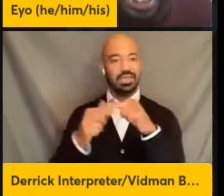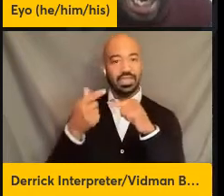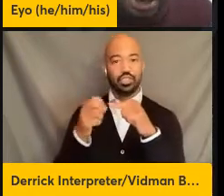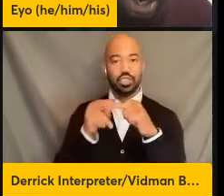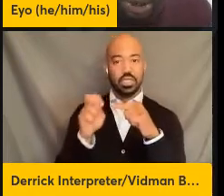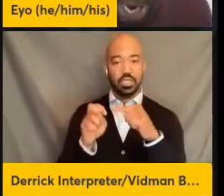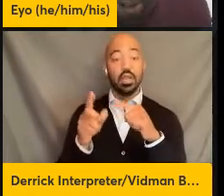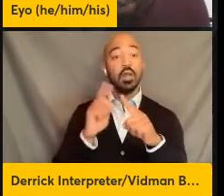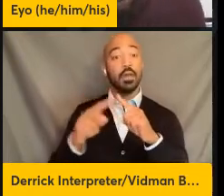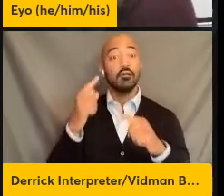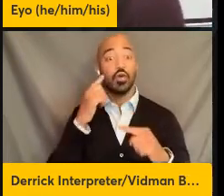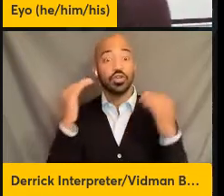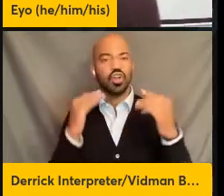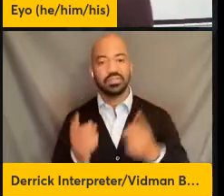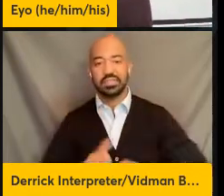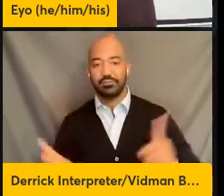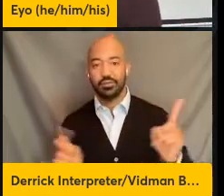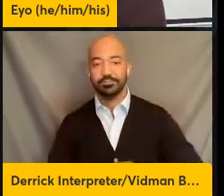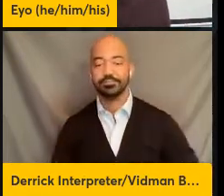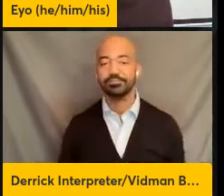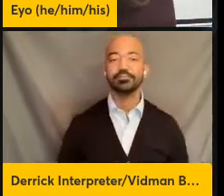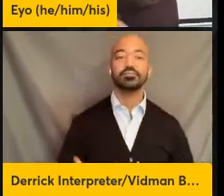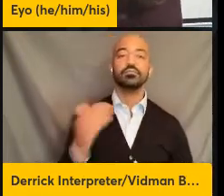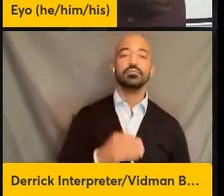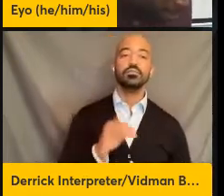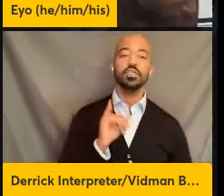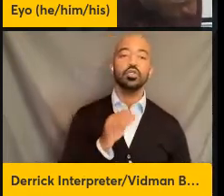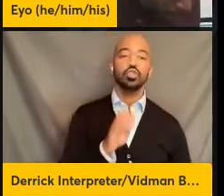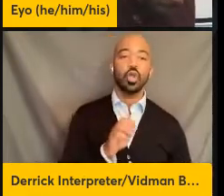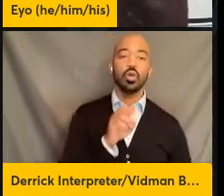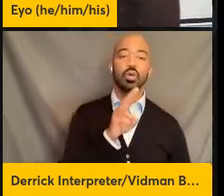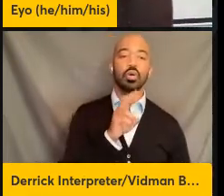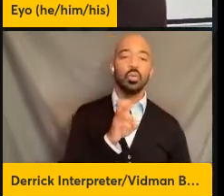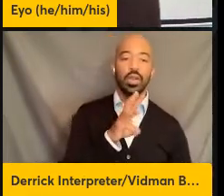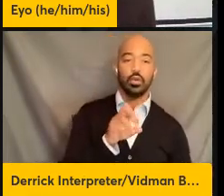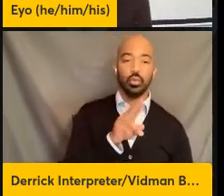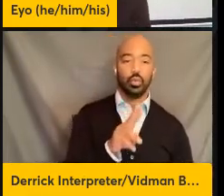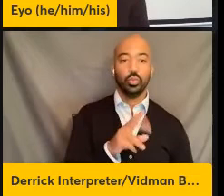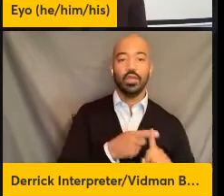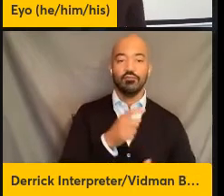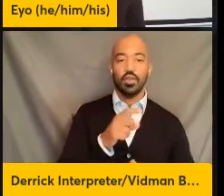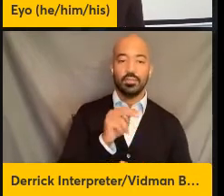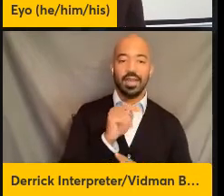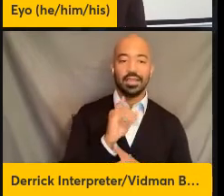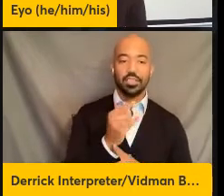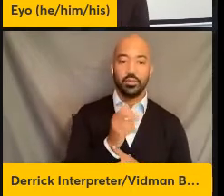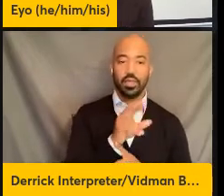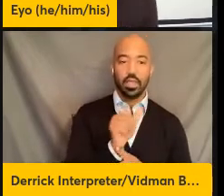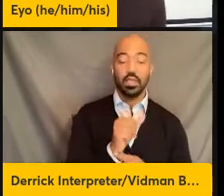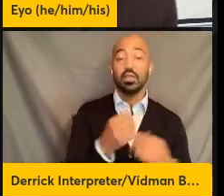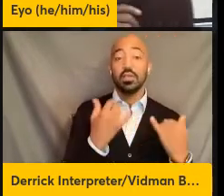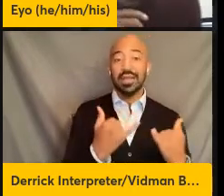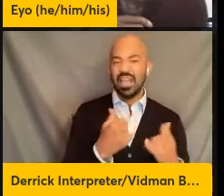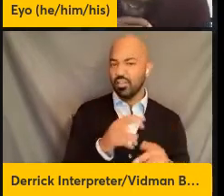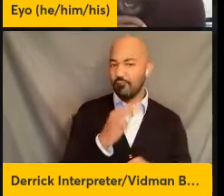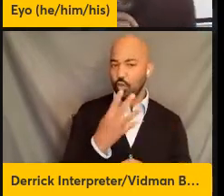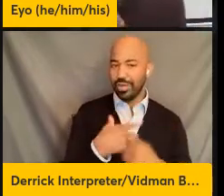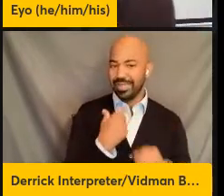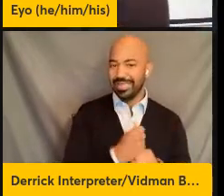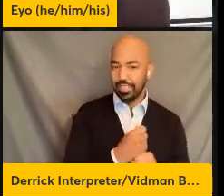Now, grad students in the lab, Joe, where he was also from Nigeria as well. And he's now in his fourth year actually got me